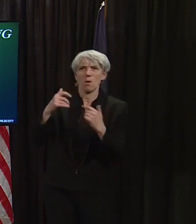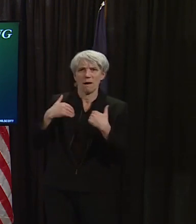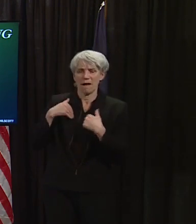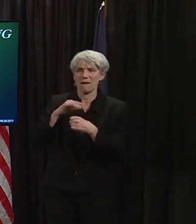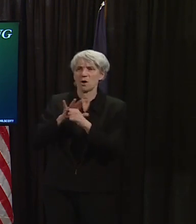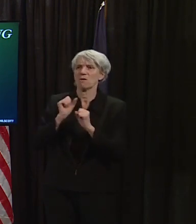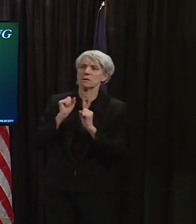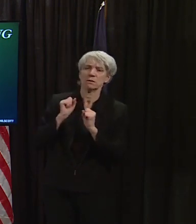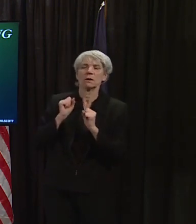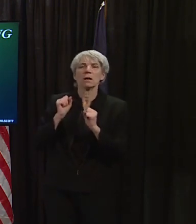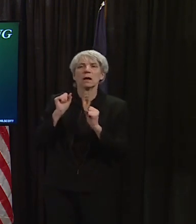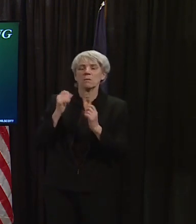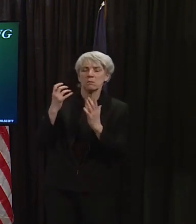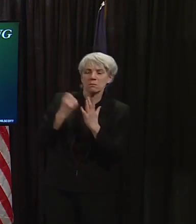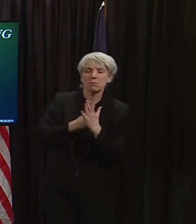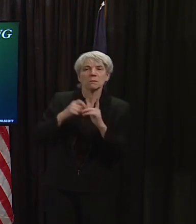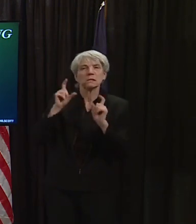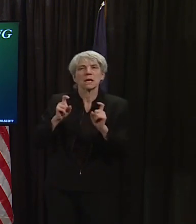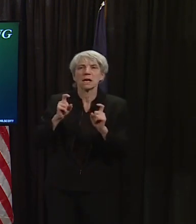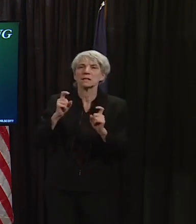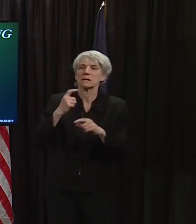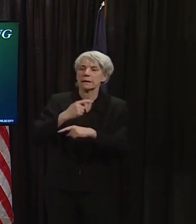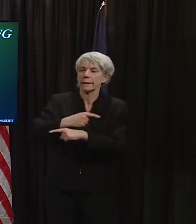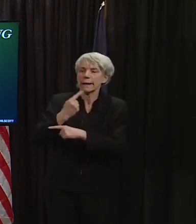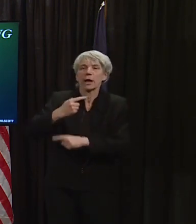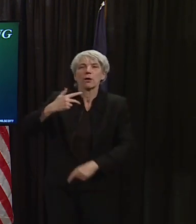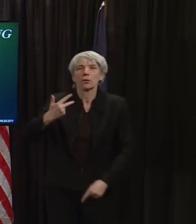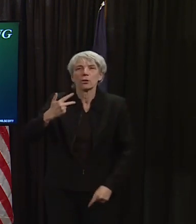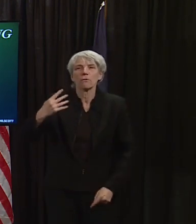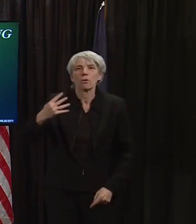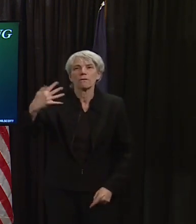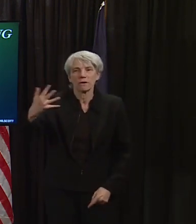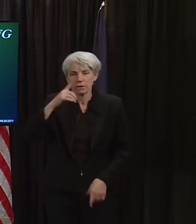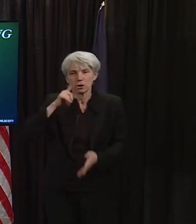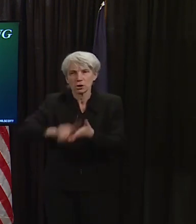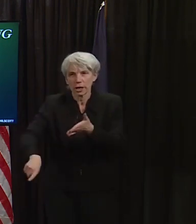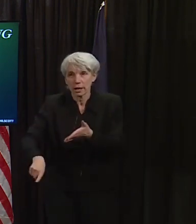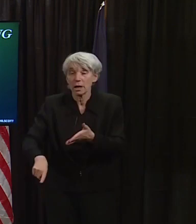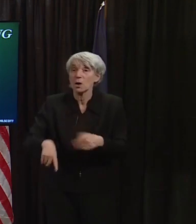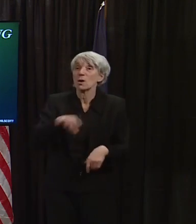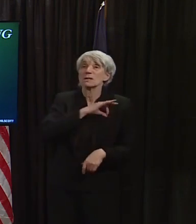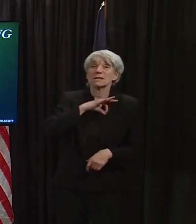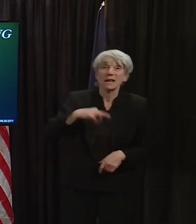also be provided to vaccinated or unvaccinated staff and even to students